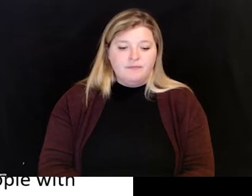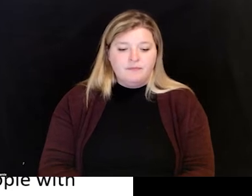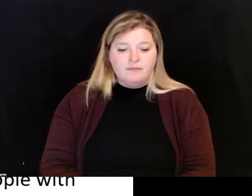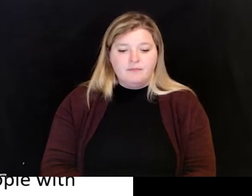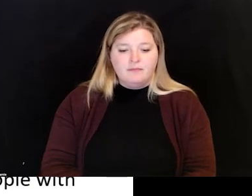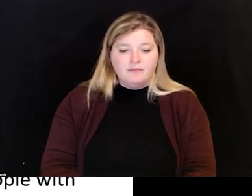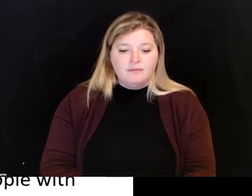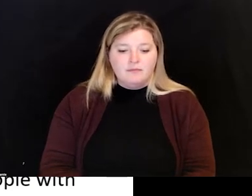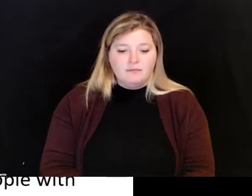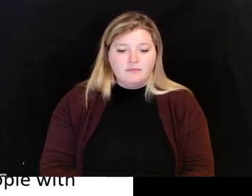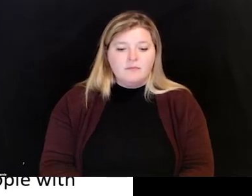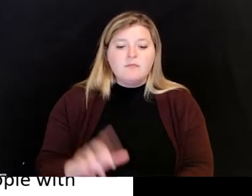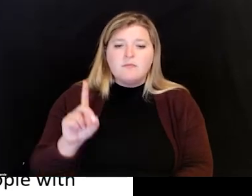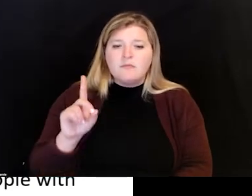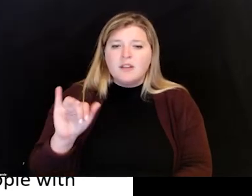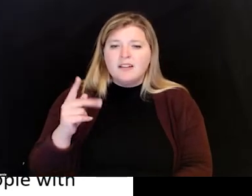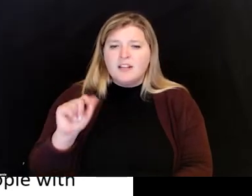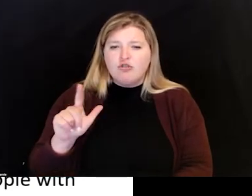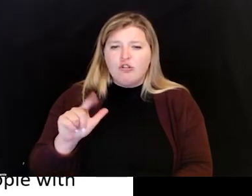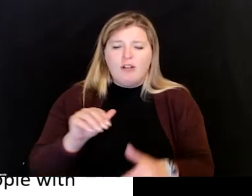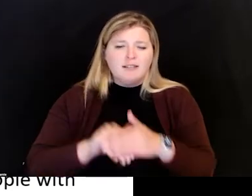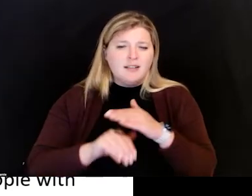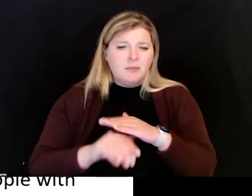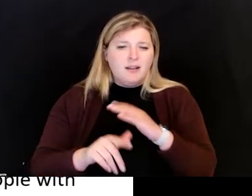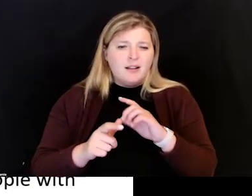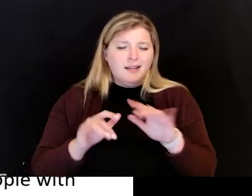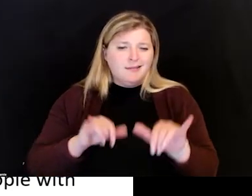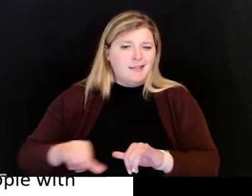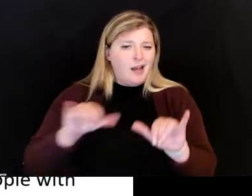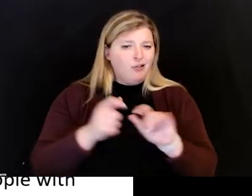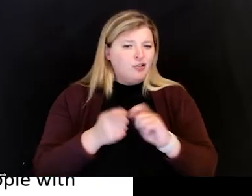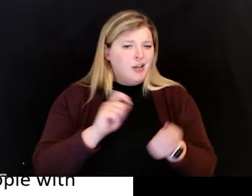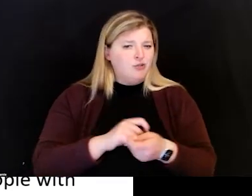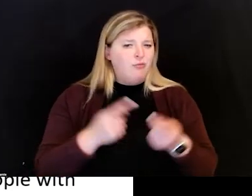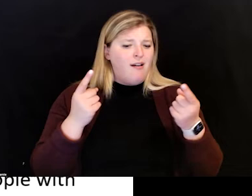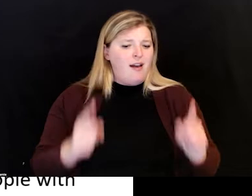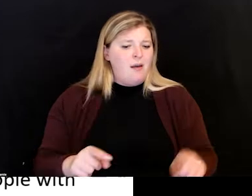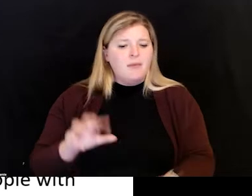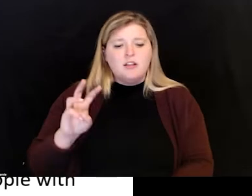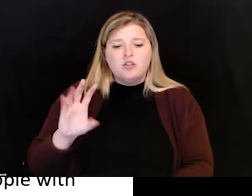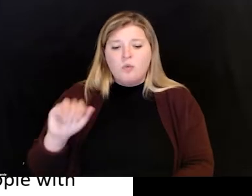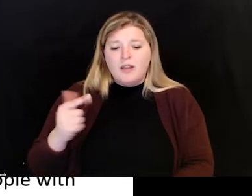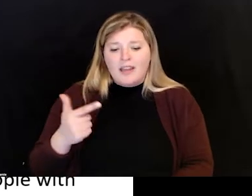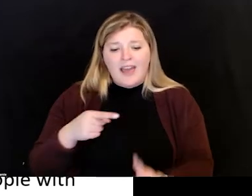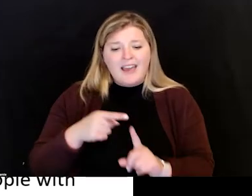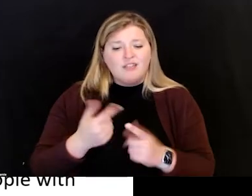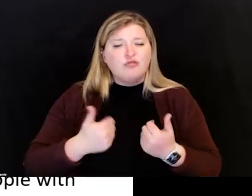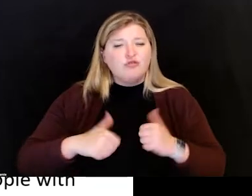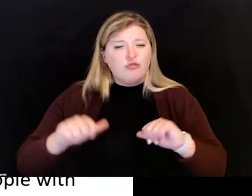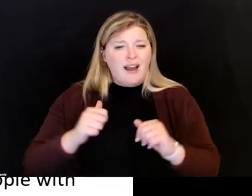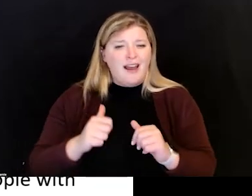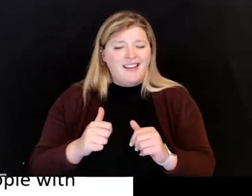So what happens if digital accessibility standards change? WCAG 2.1 is an attempt to bridge some gaps that exist with 2.0.